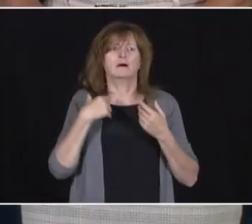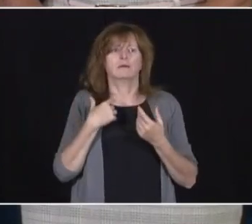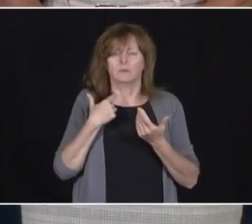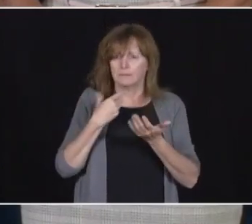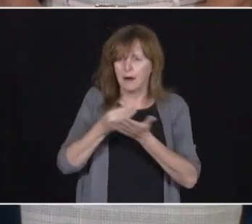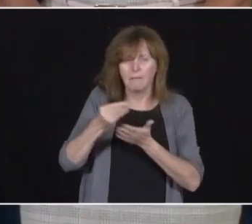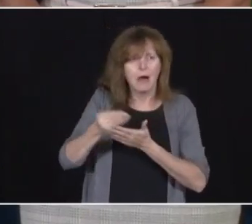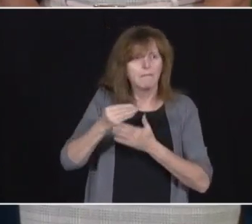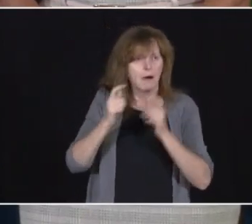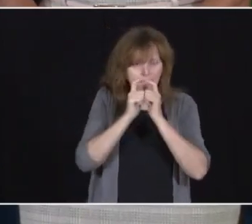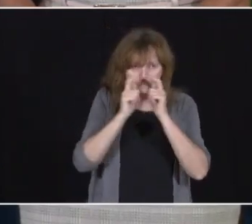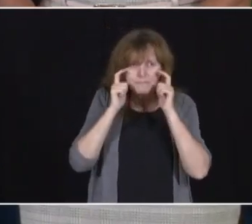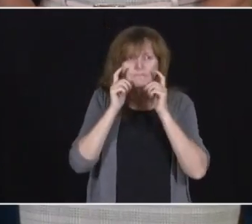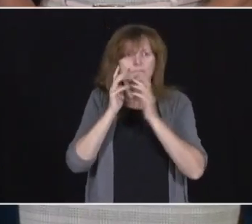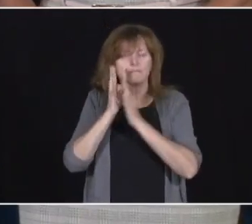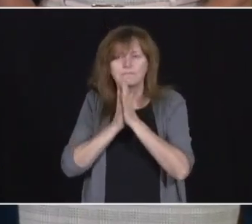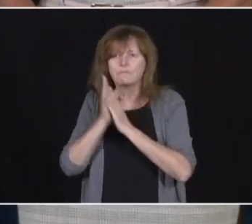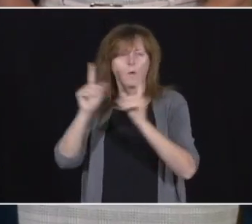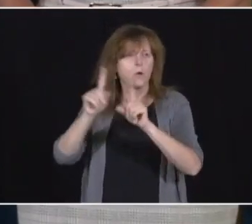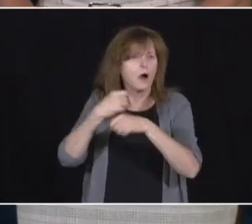We are so much underprepared.